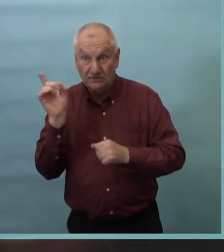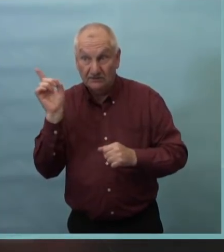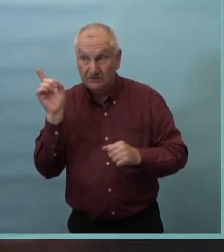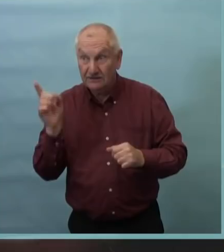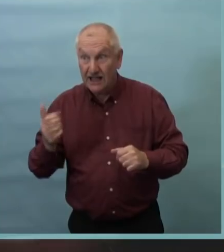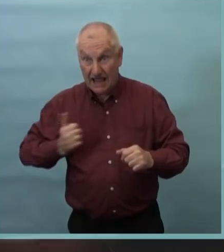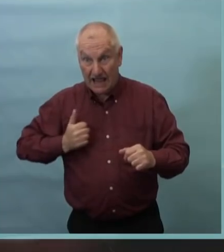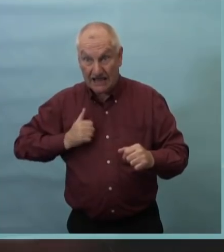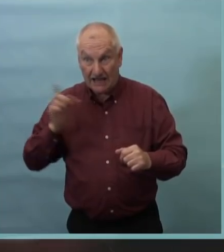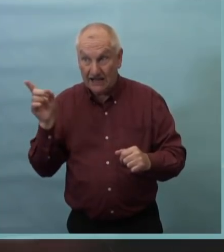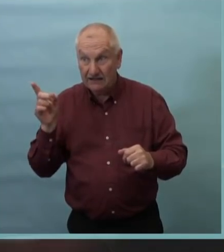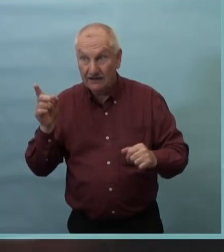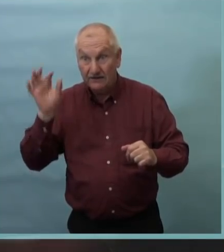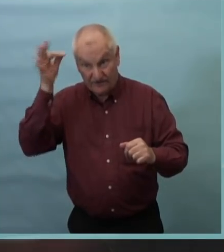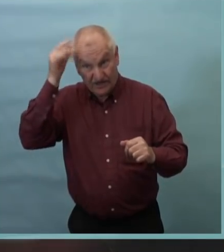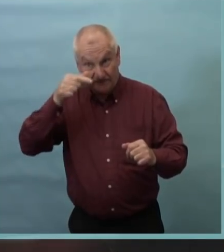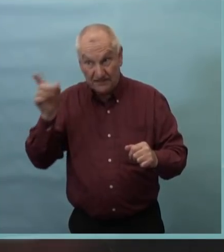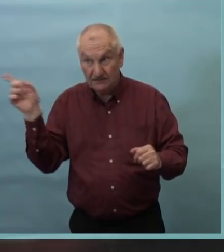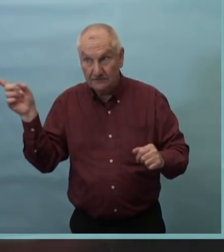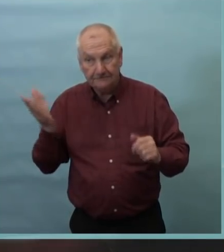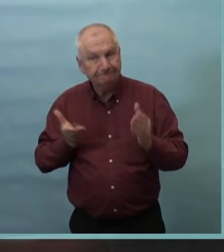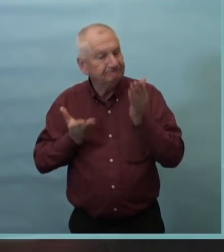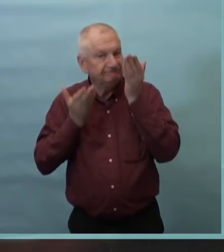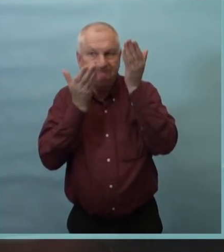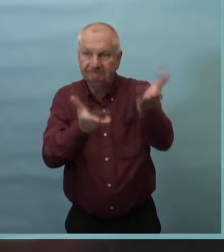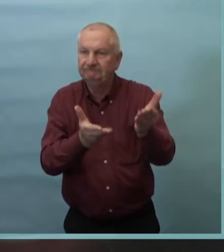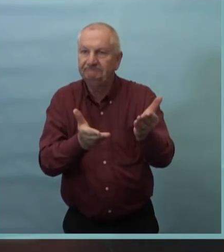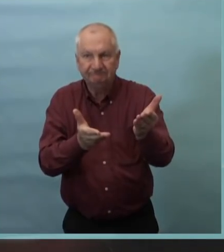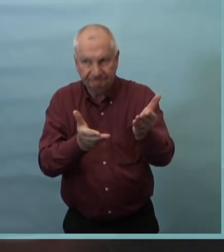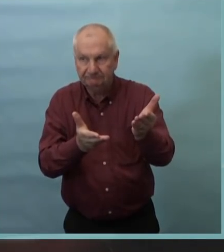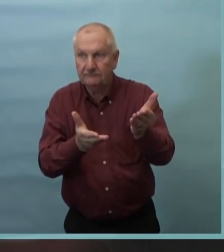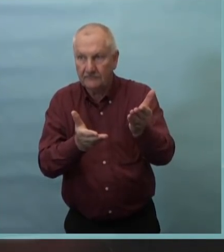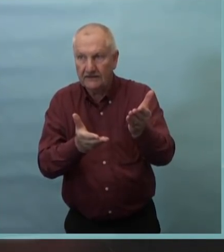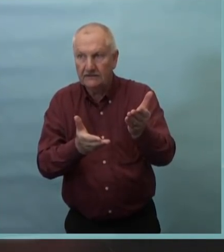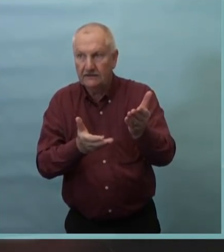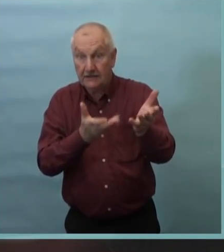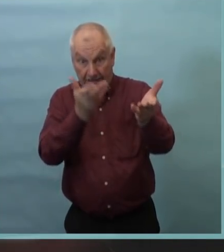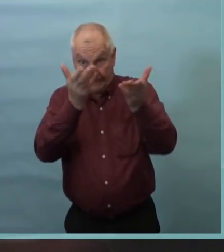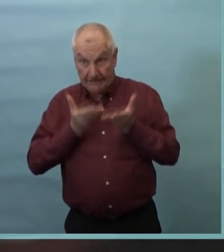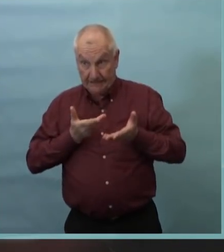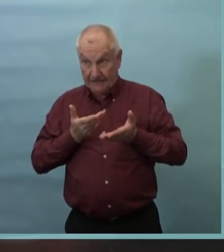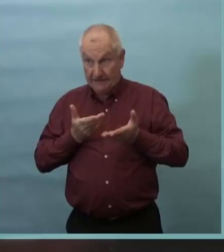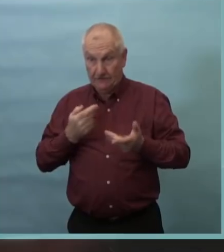prevention and control guidelines for within long-term care facilities so we